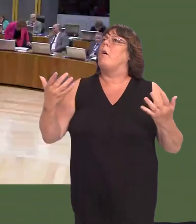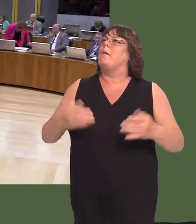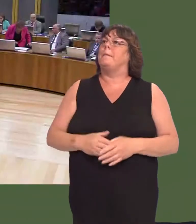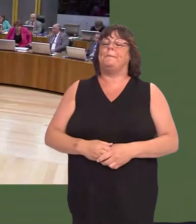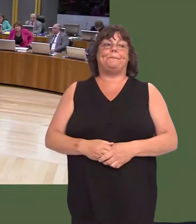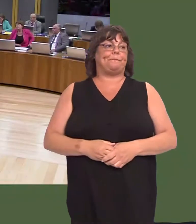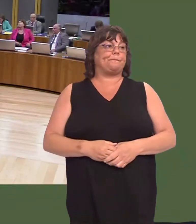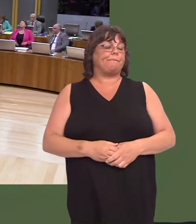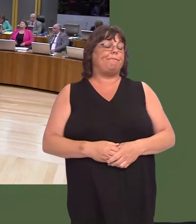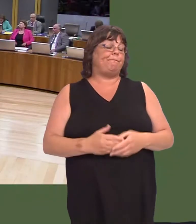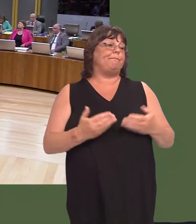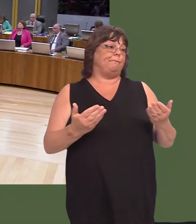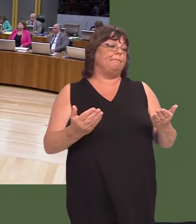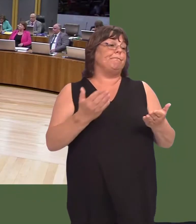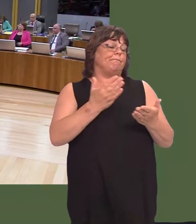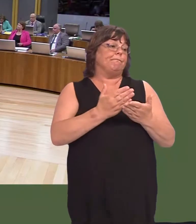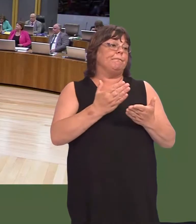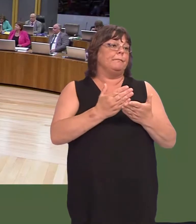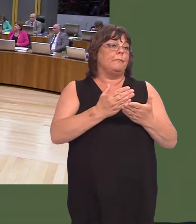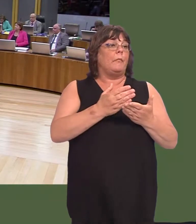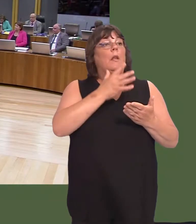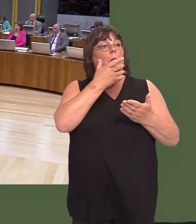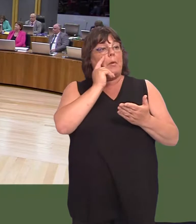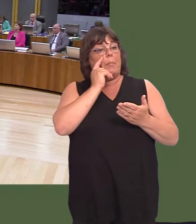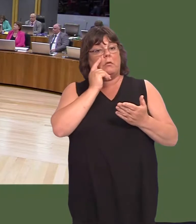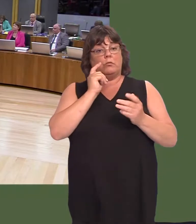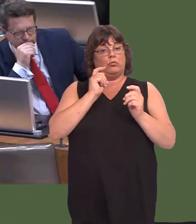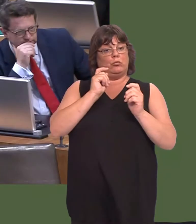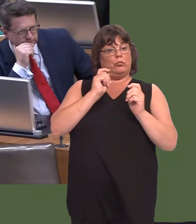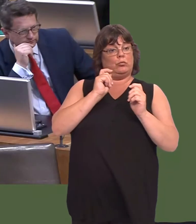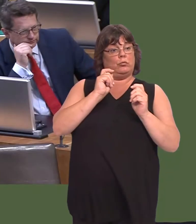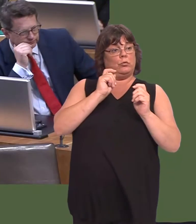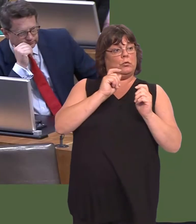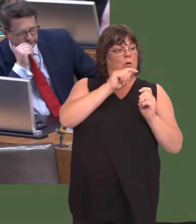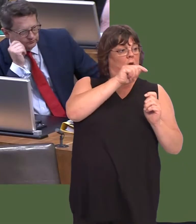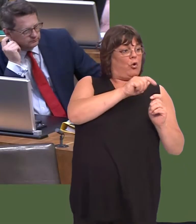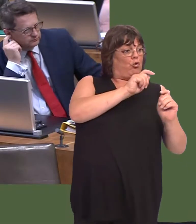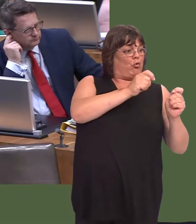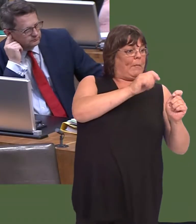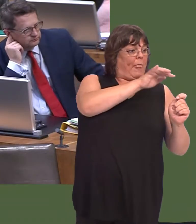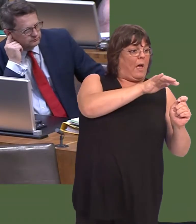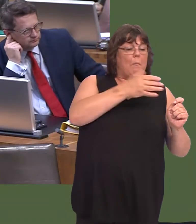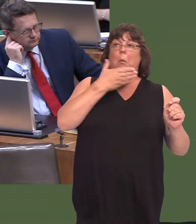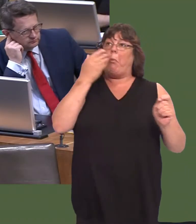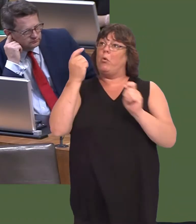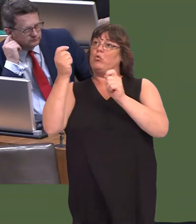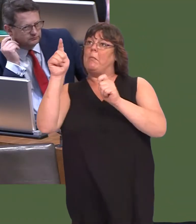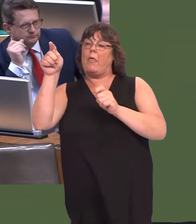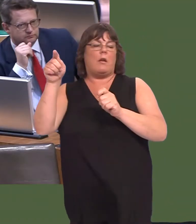Carwyn Jones: There will be no question of people not being offered a treatment in one part of Wales if itís available in other parts of Wales via the new treatment fund.